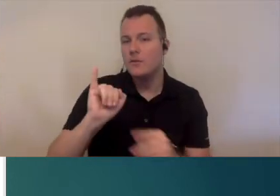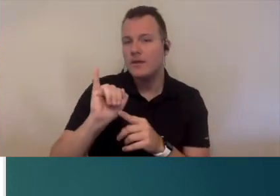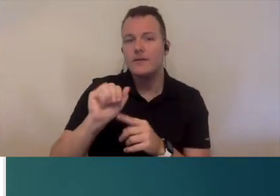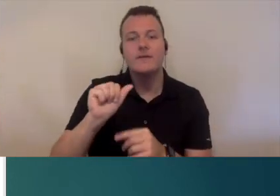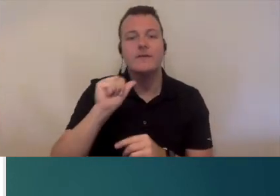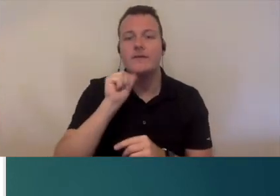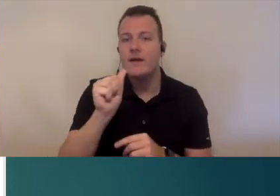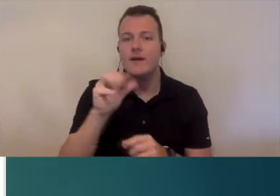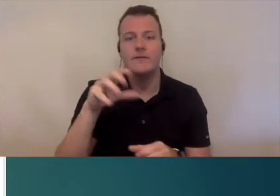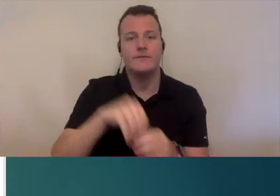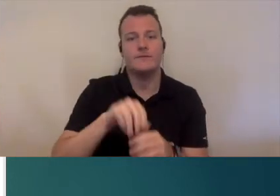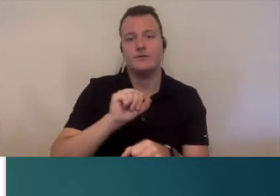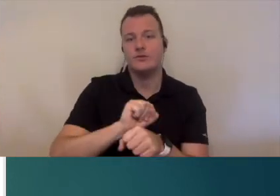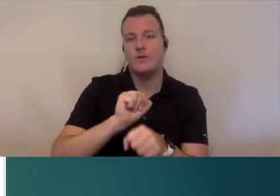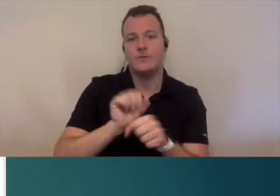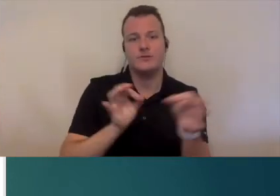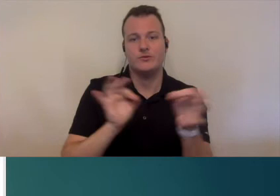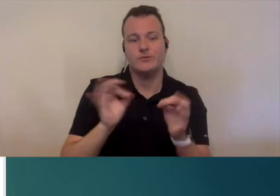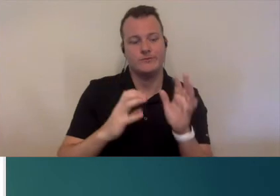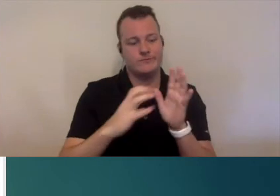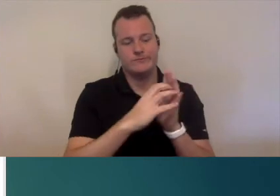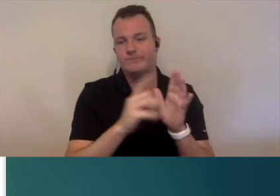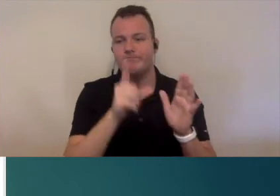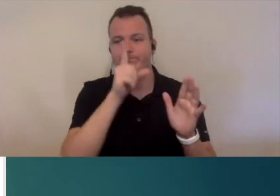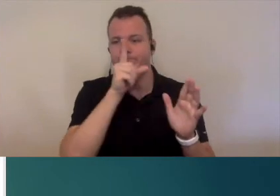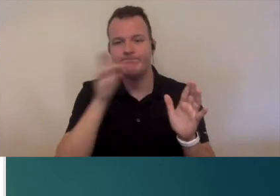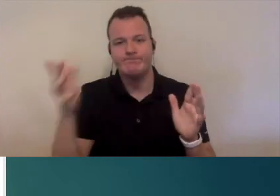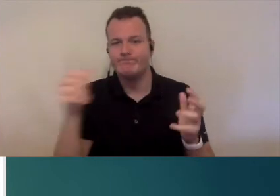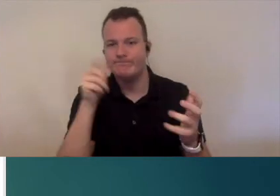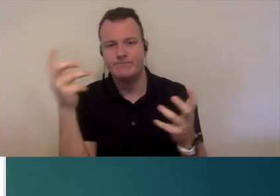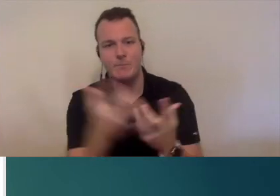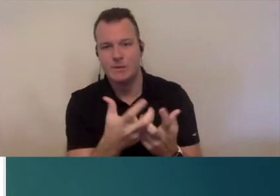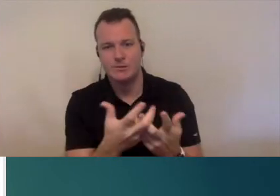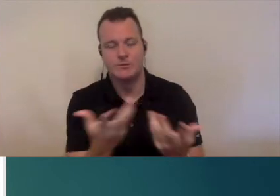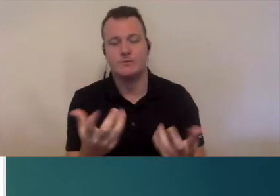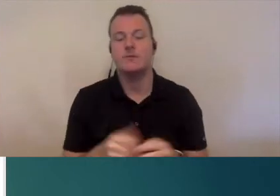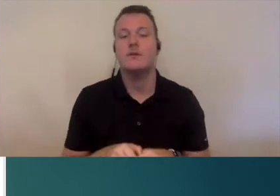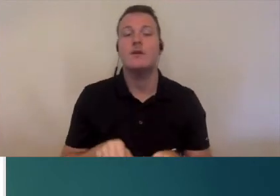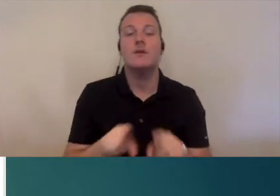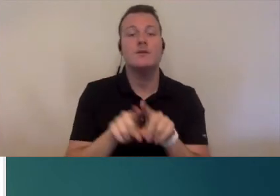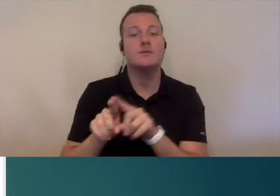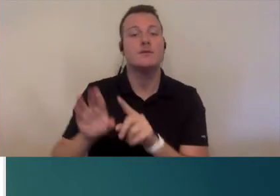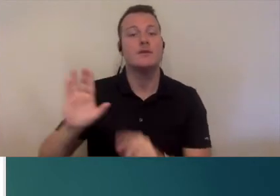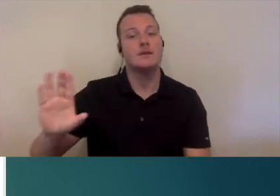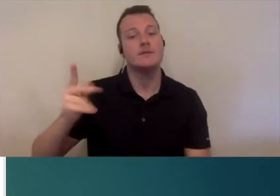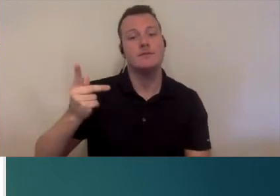not in the job description. This person's profile also discusses how